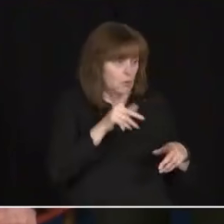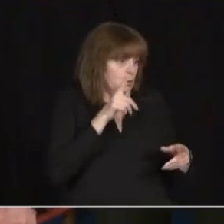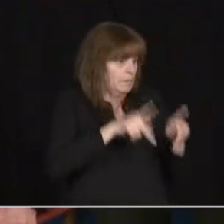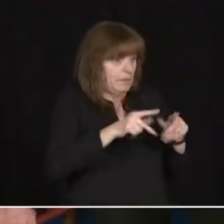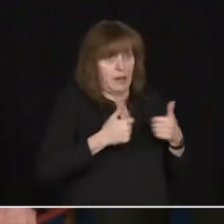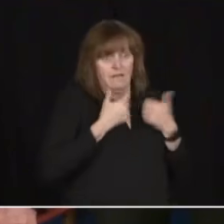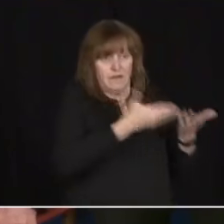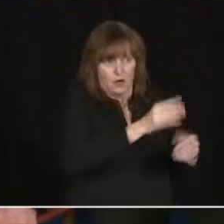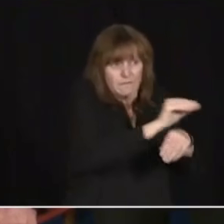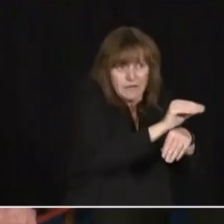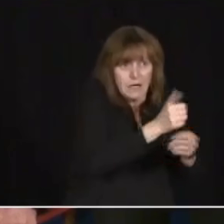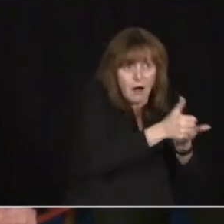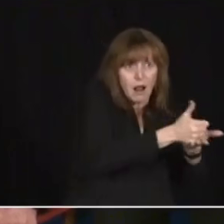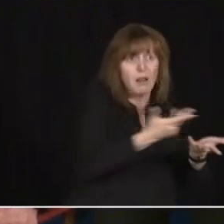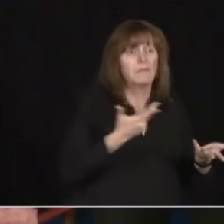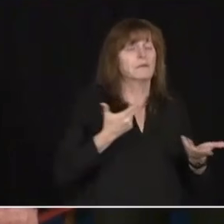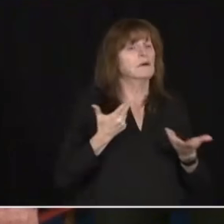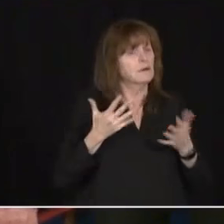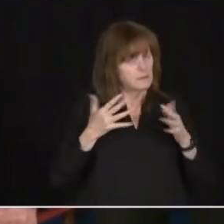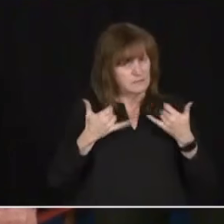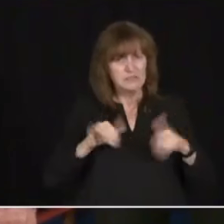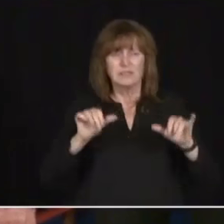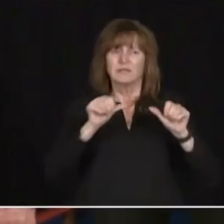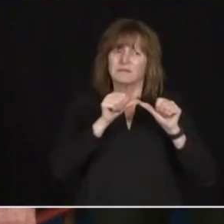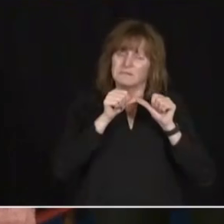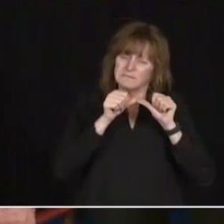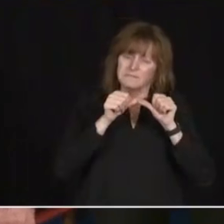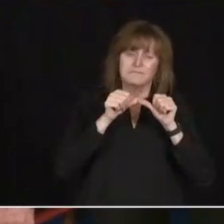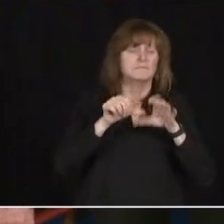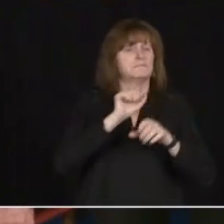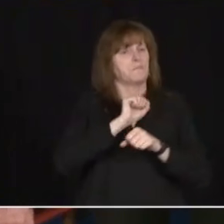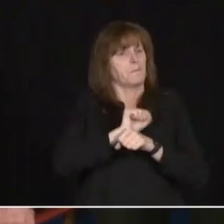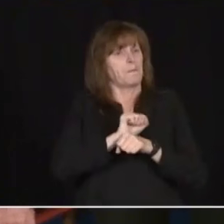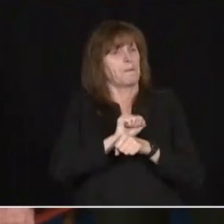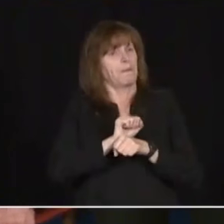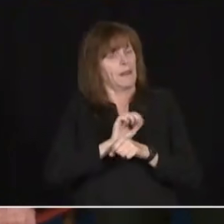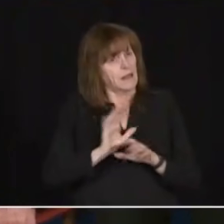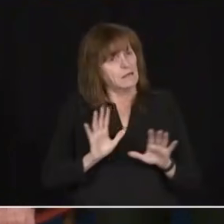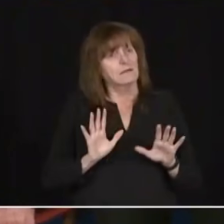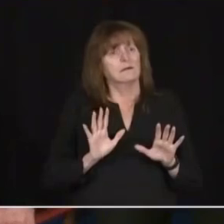feeding the residents. There's a lot of work that we need to continue